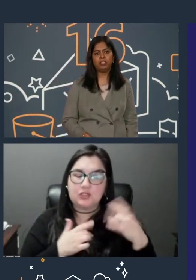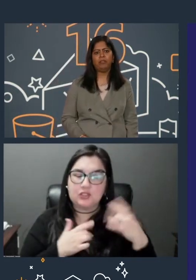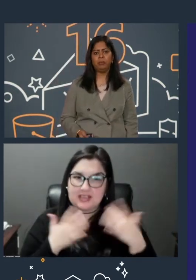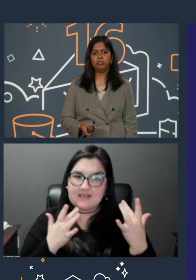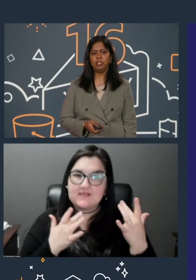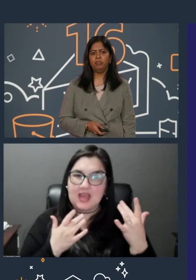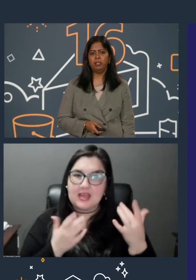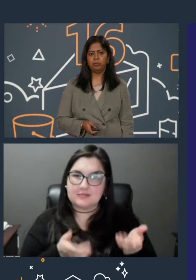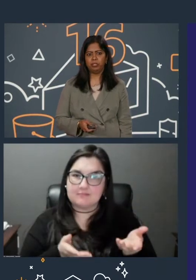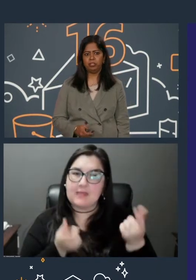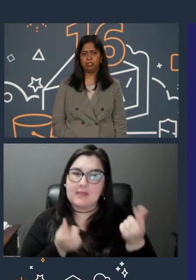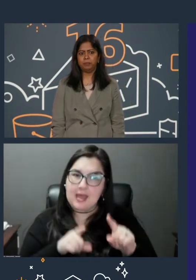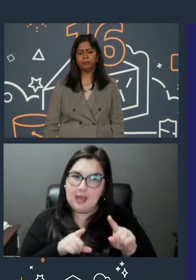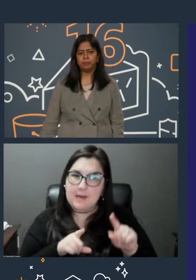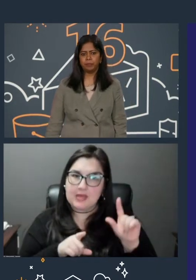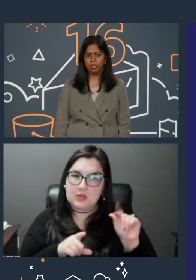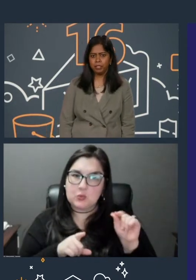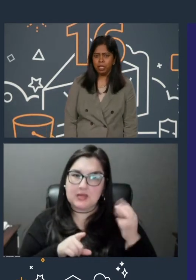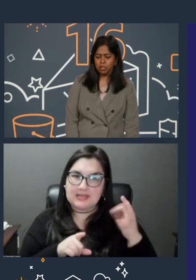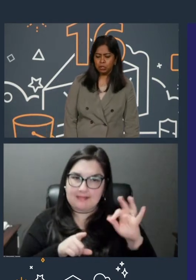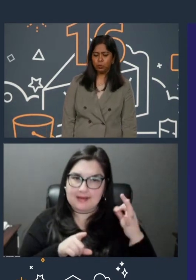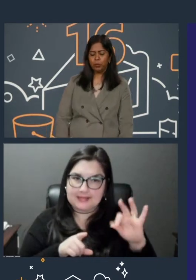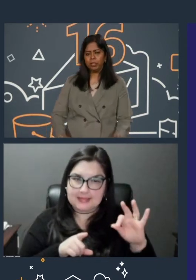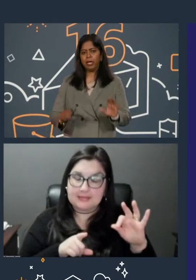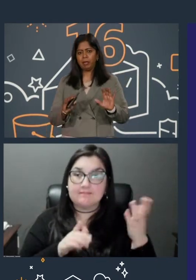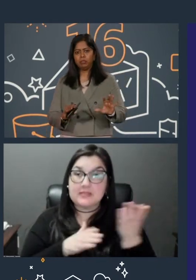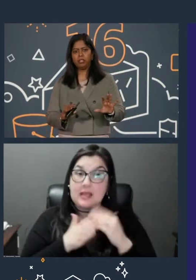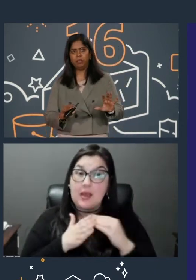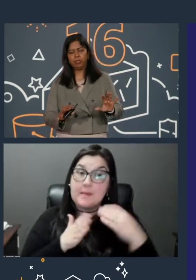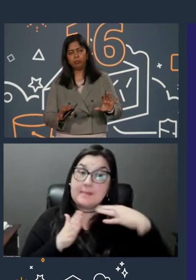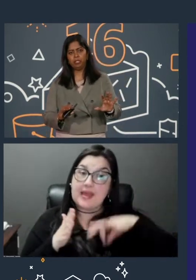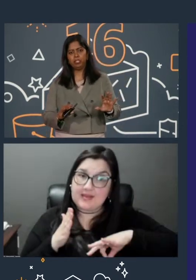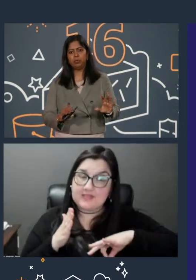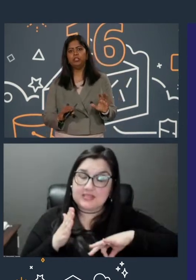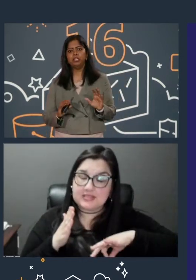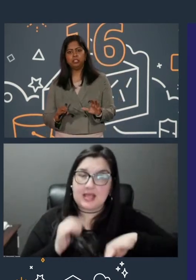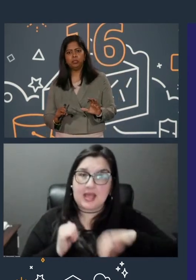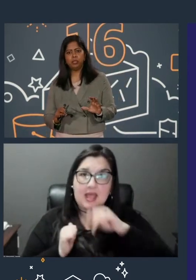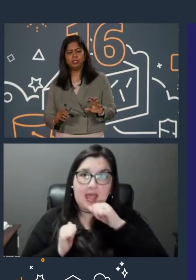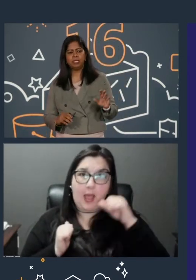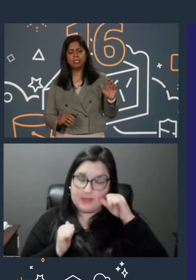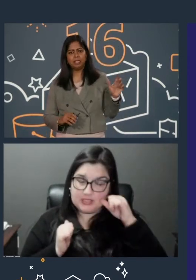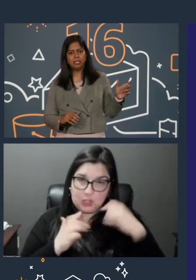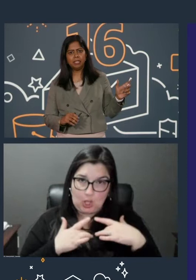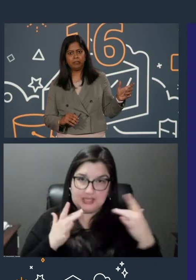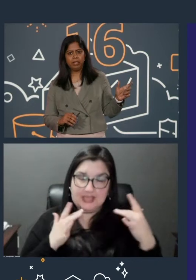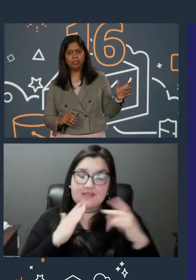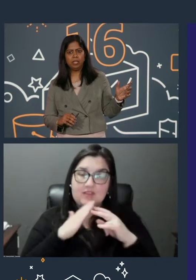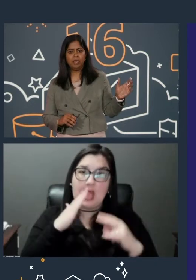of Amazon EventBridge, right? So with Amazon EventBridge, what you can do is a single event